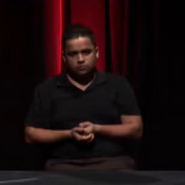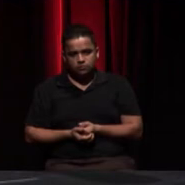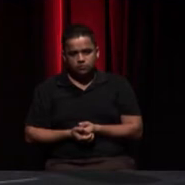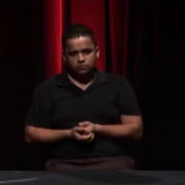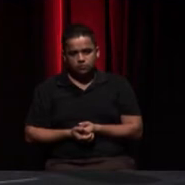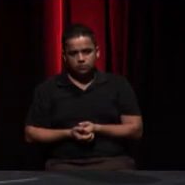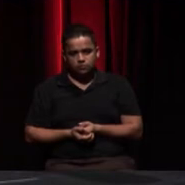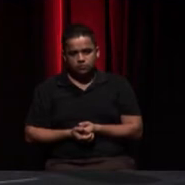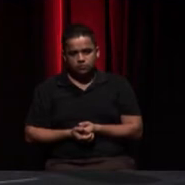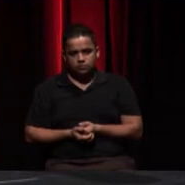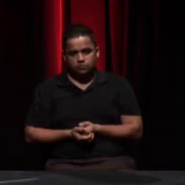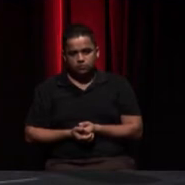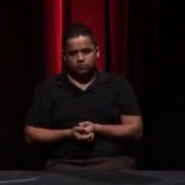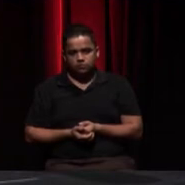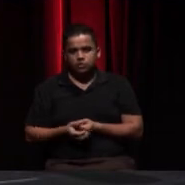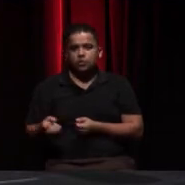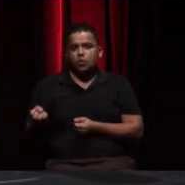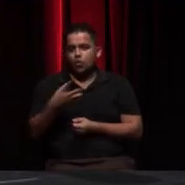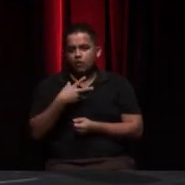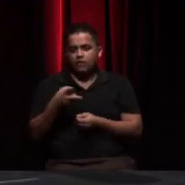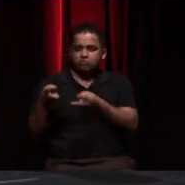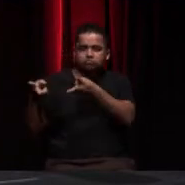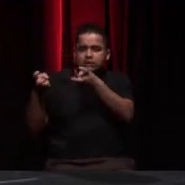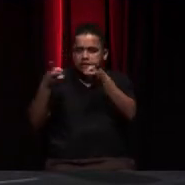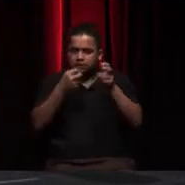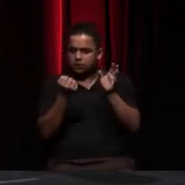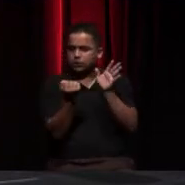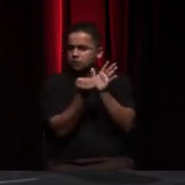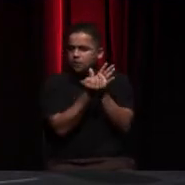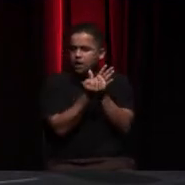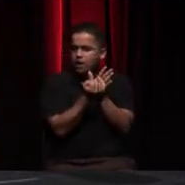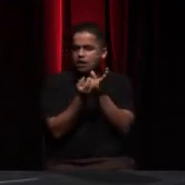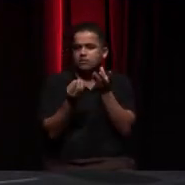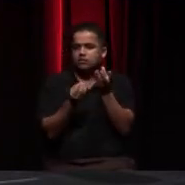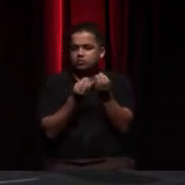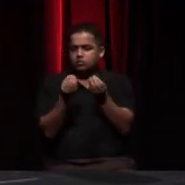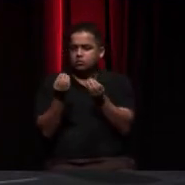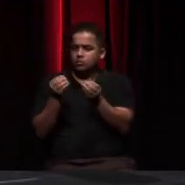to a brand conception based on content.